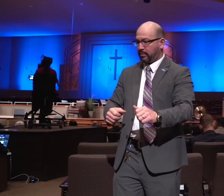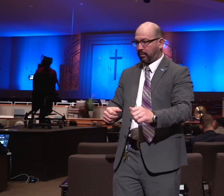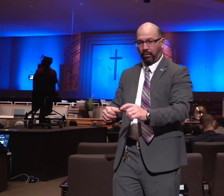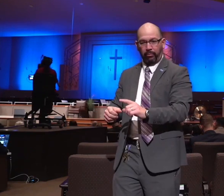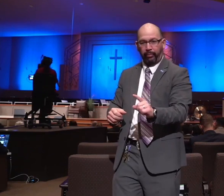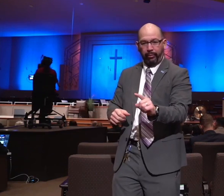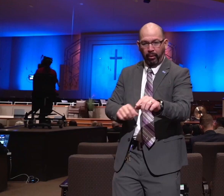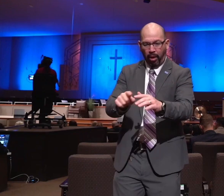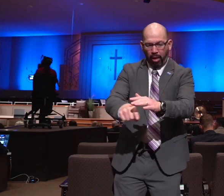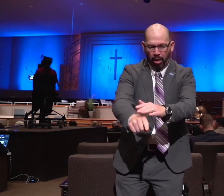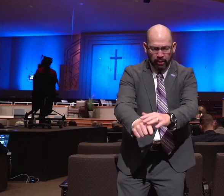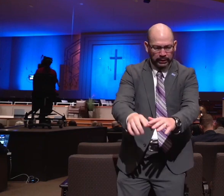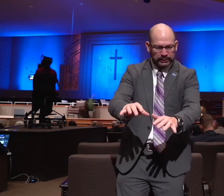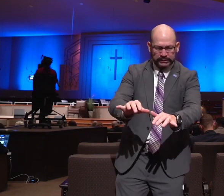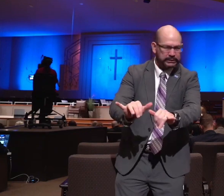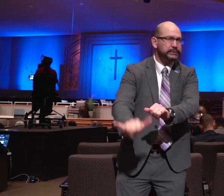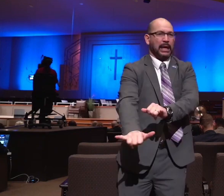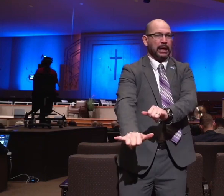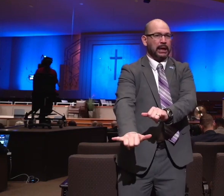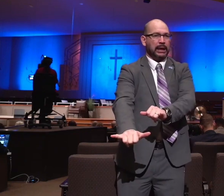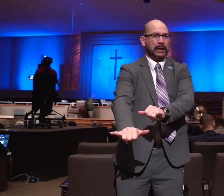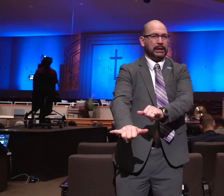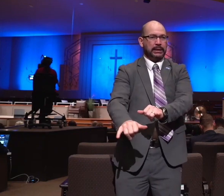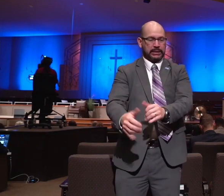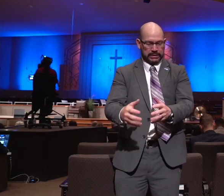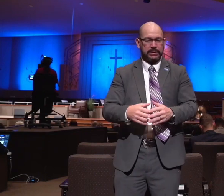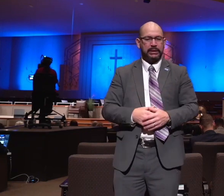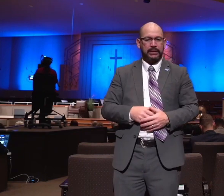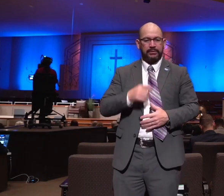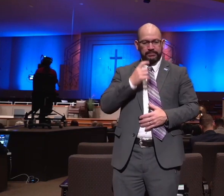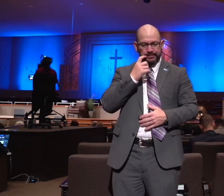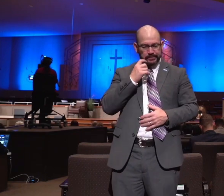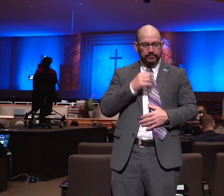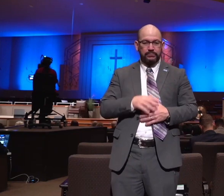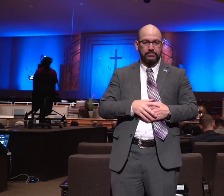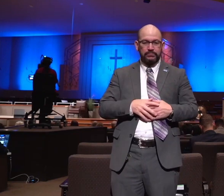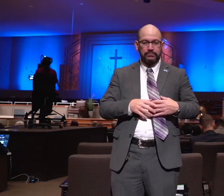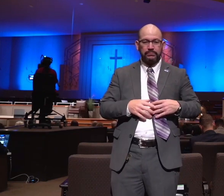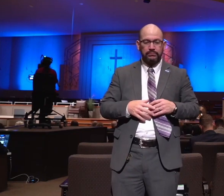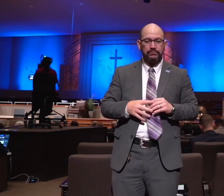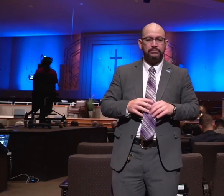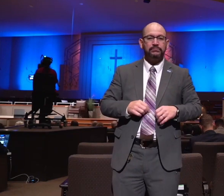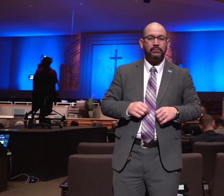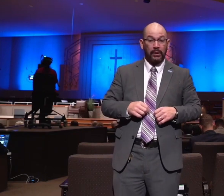companions stop at the village of Nob